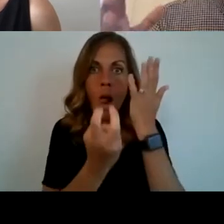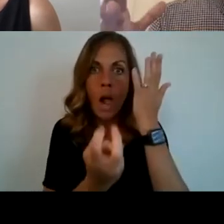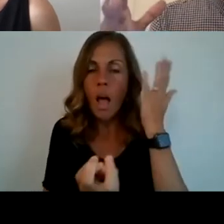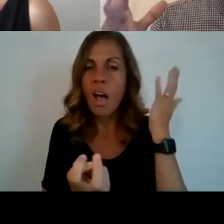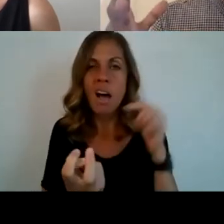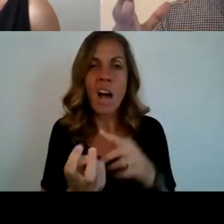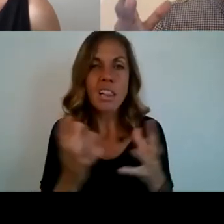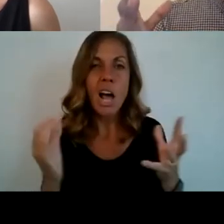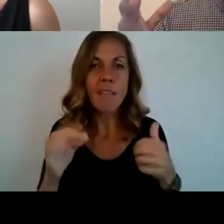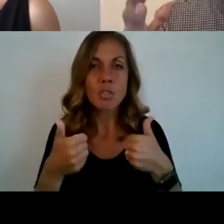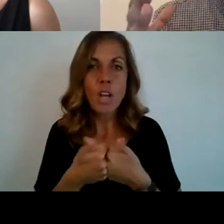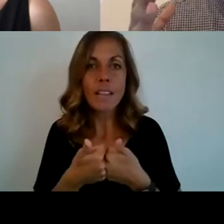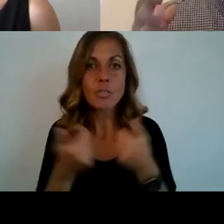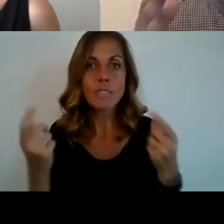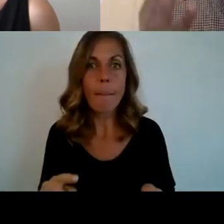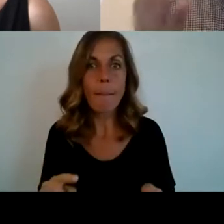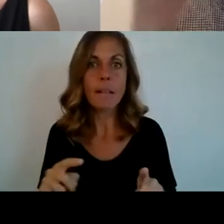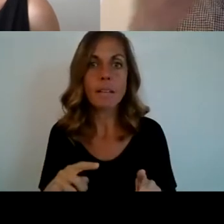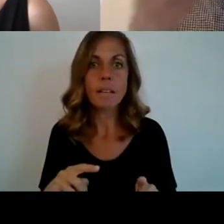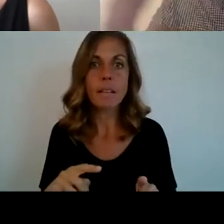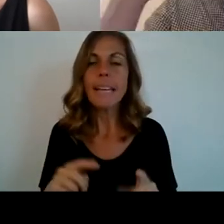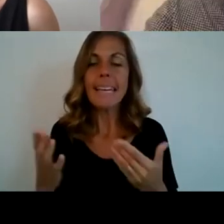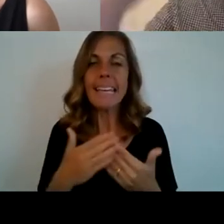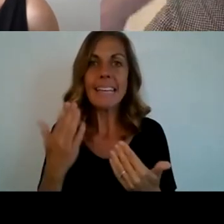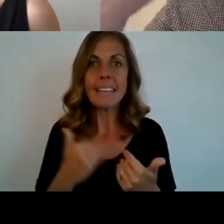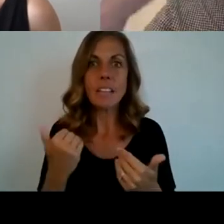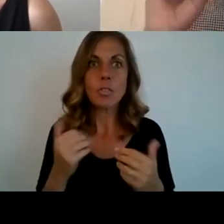happen in this practice that it's hard that it's easy to lose sight, right? Of some of